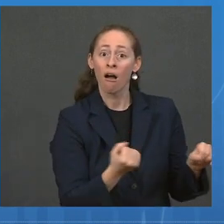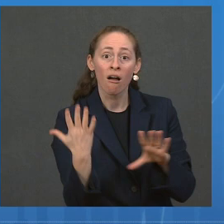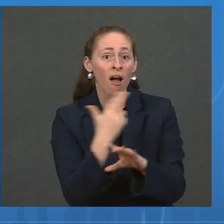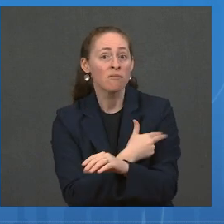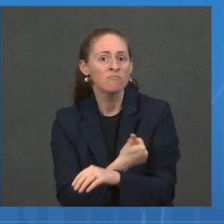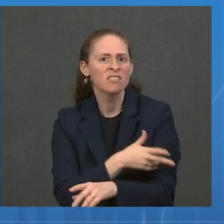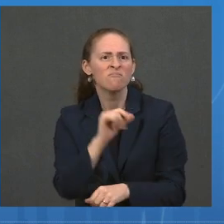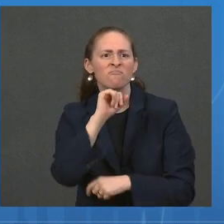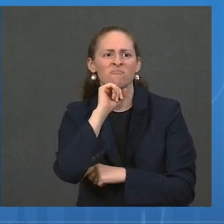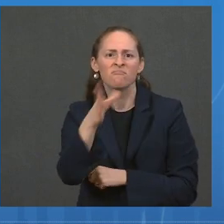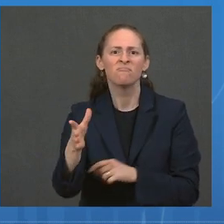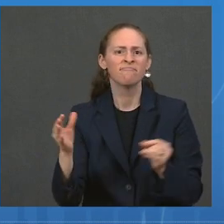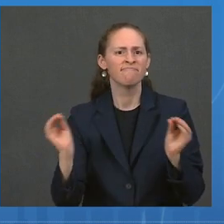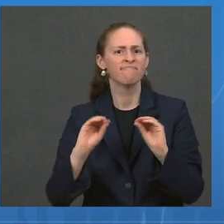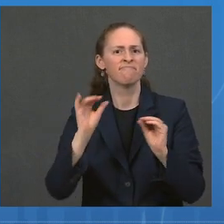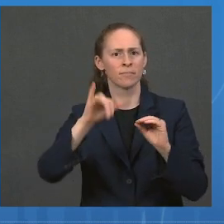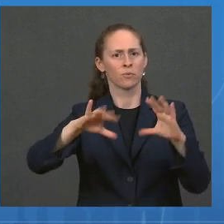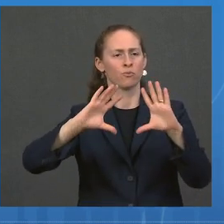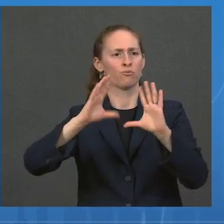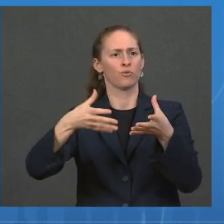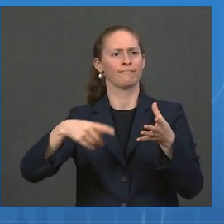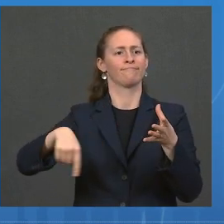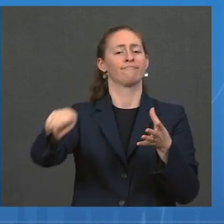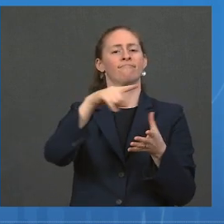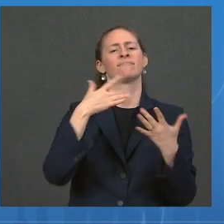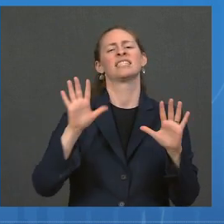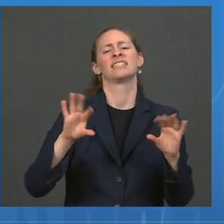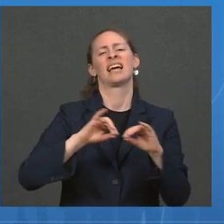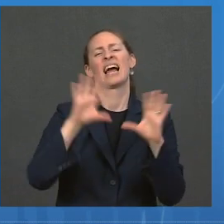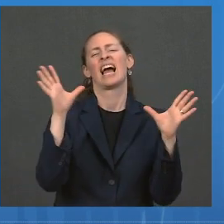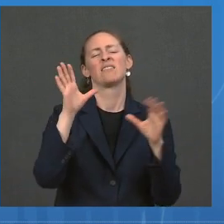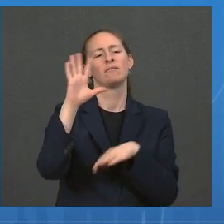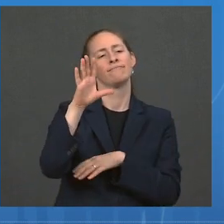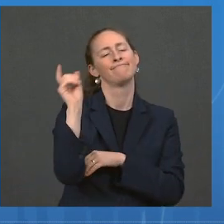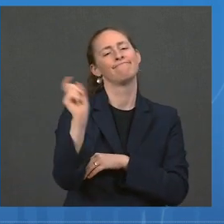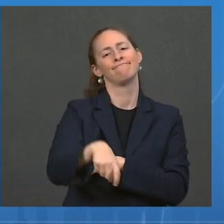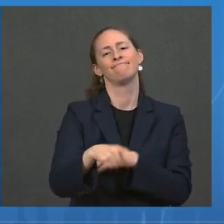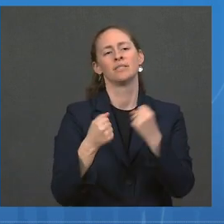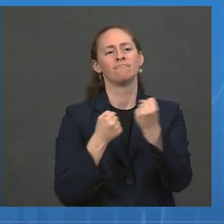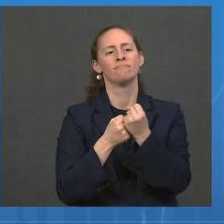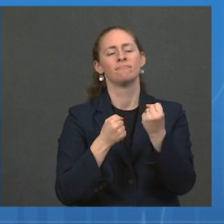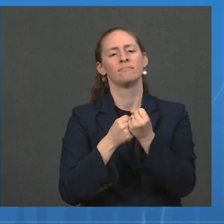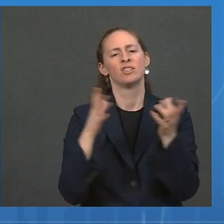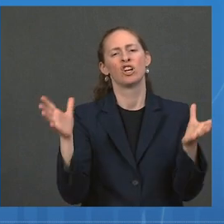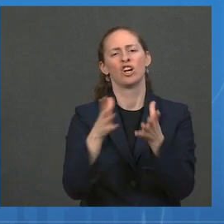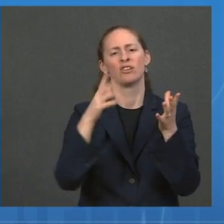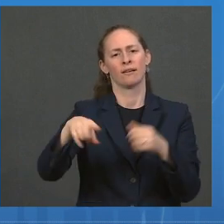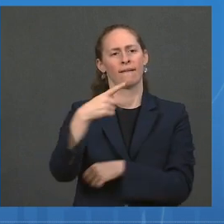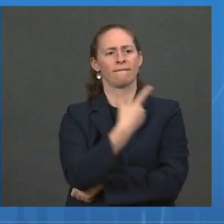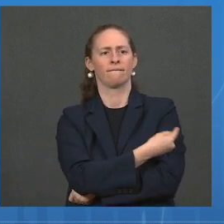This evaluation reinforces the importance of vaccination to protect young people and adolescents from COVID-19.